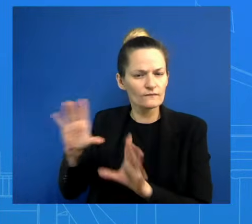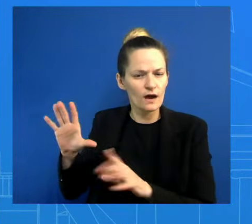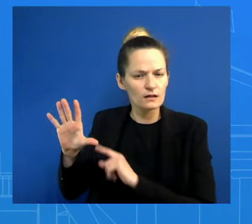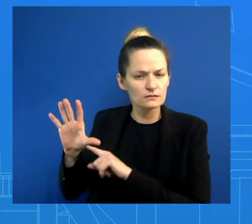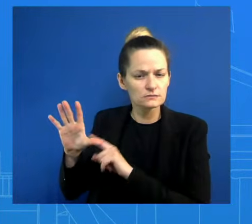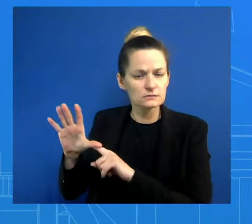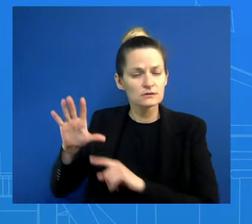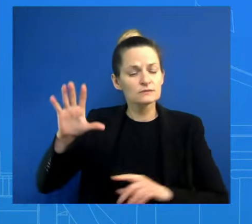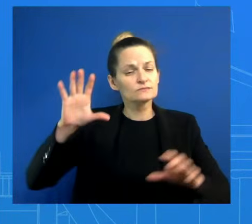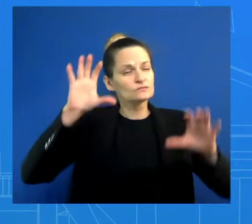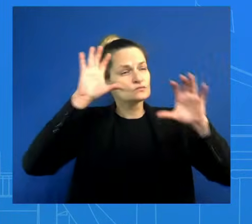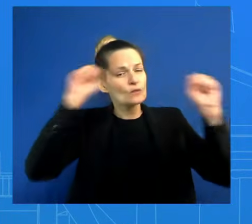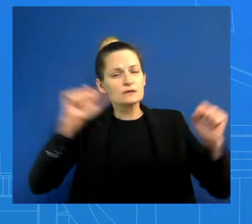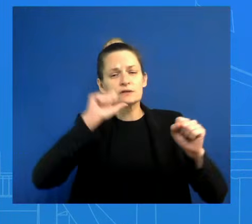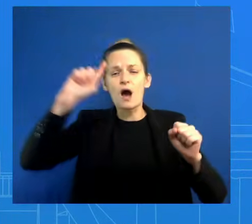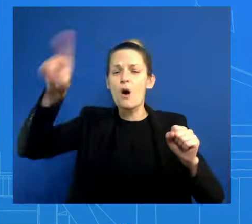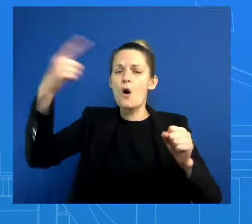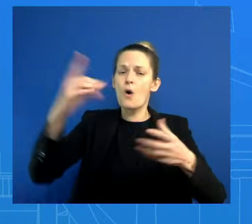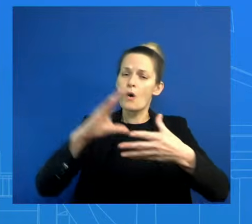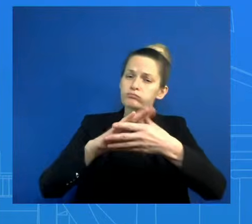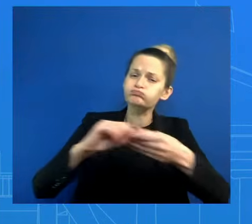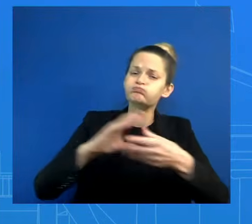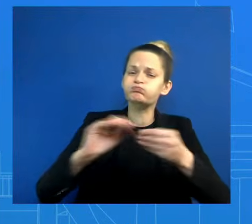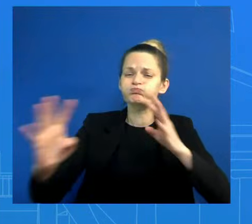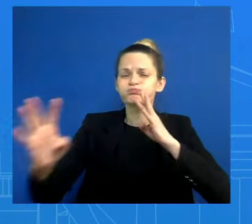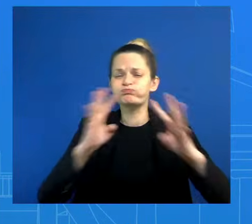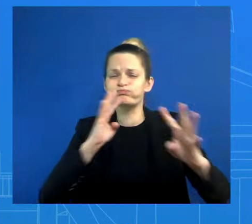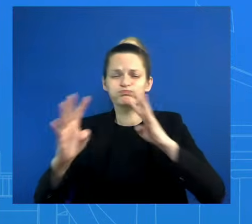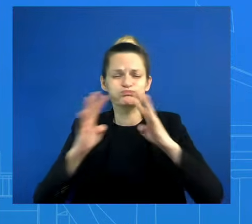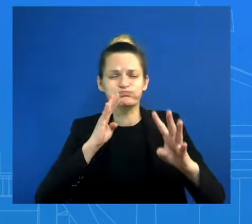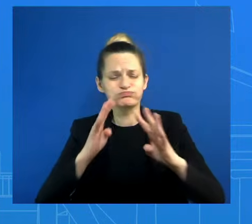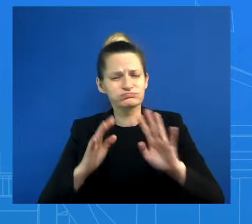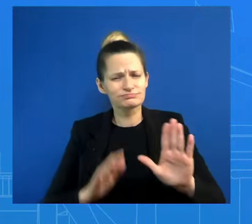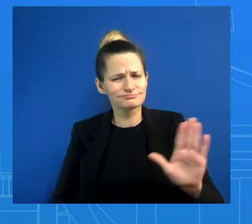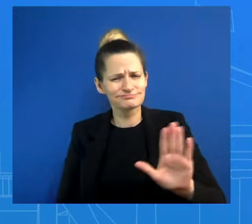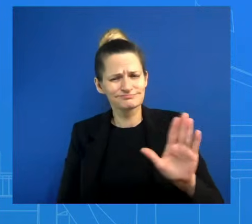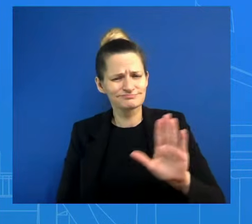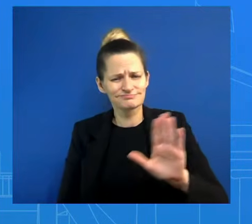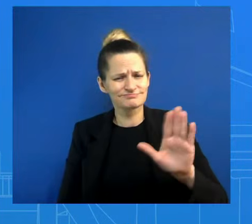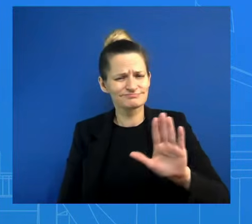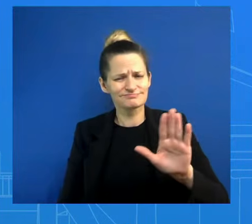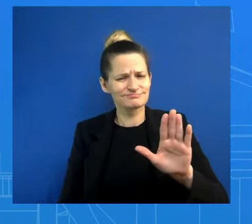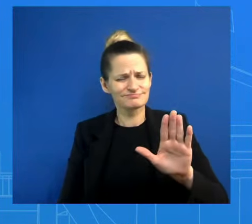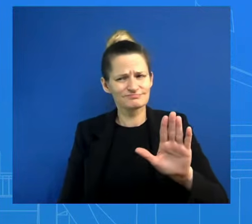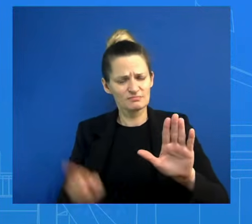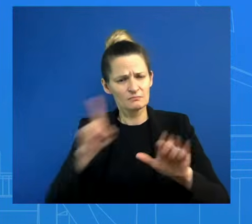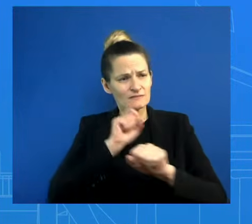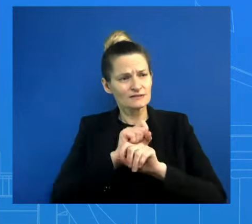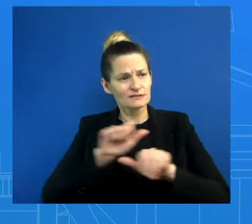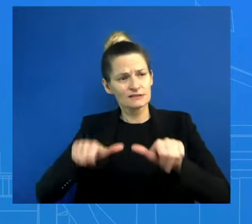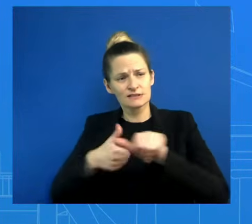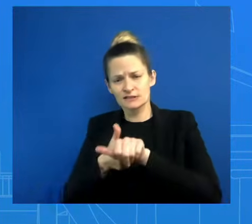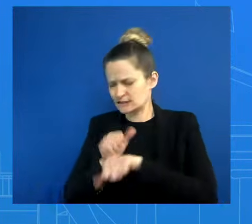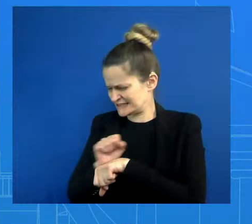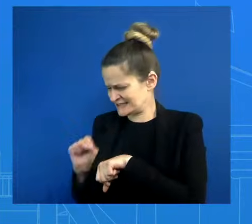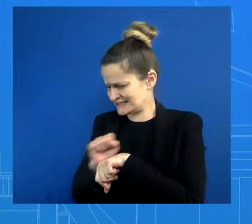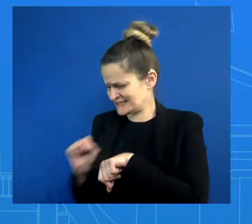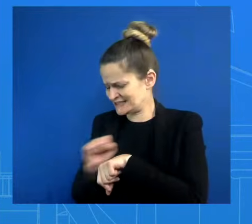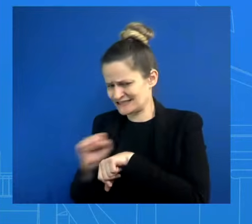He fought relentlessly to take action as well. He has done more executive -- taken more executive action at this time in his presidency